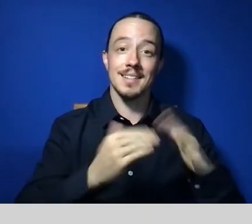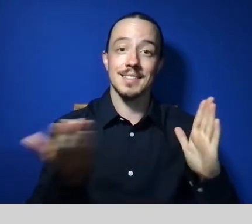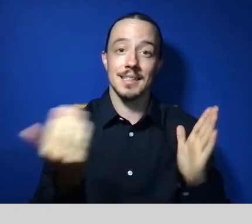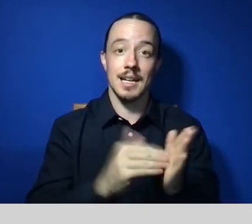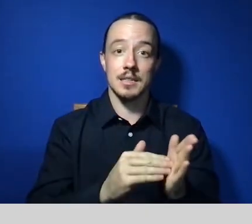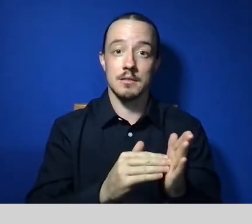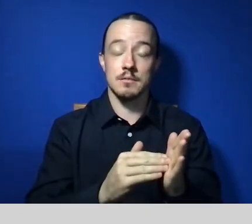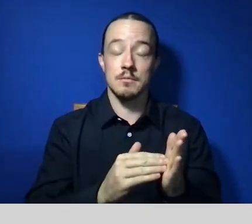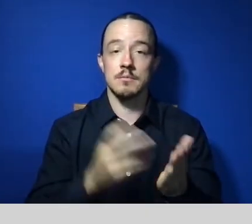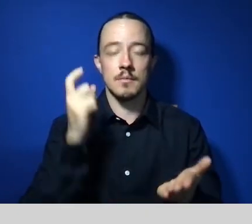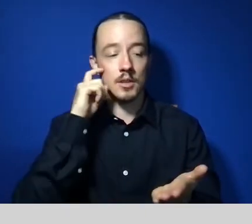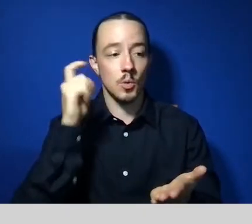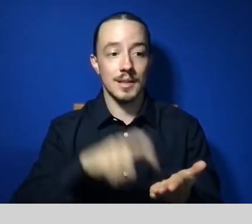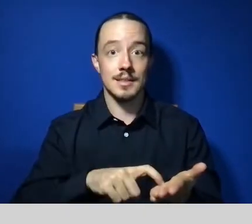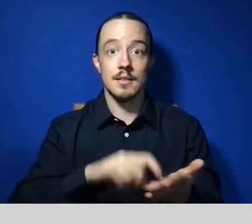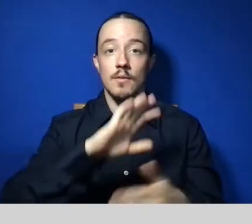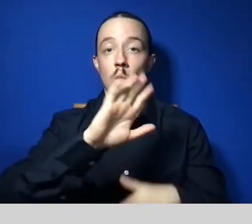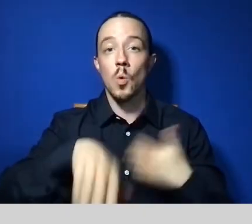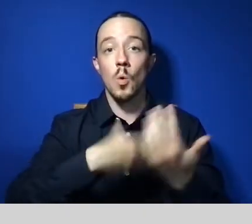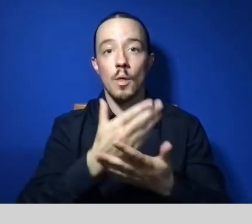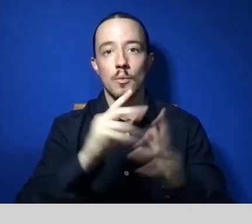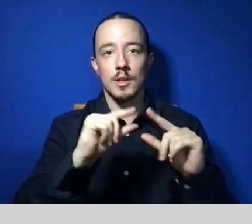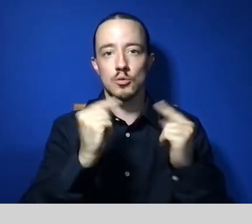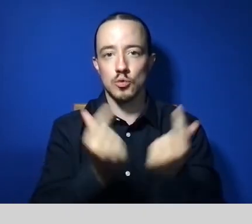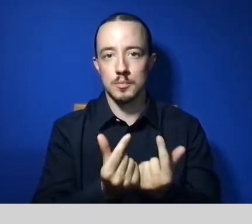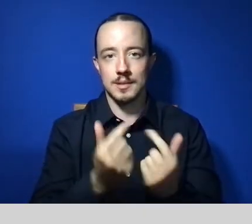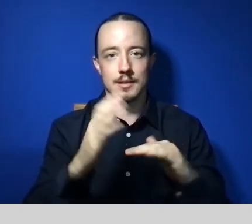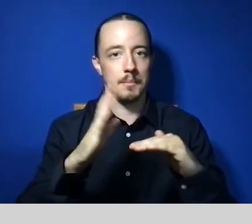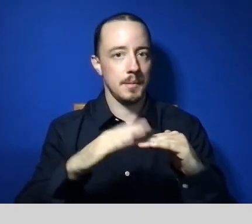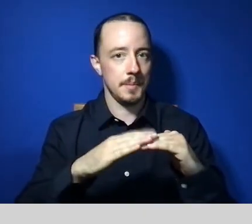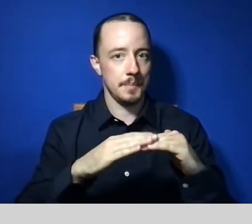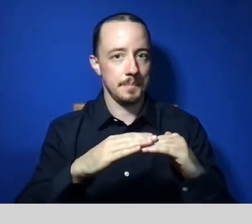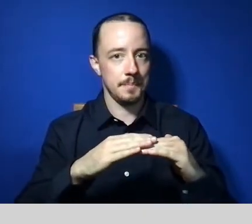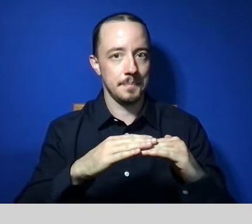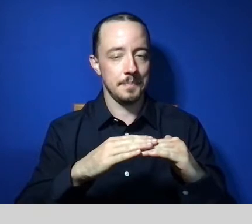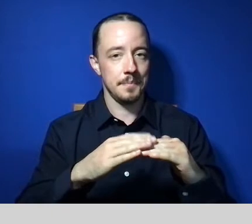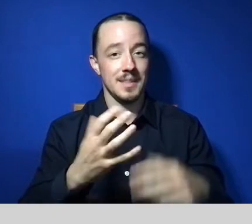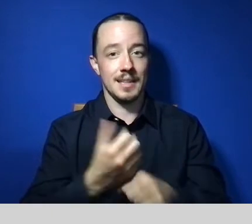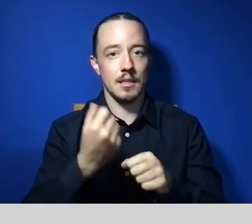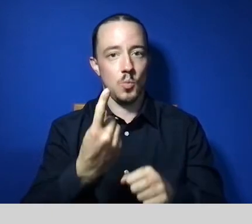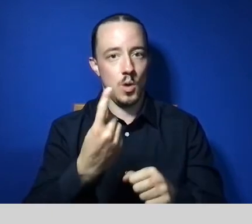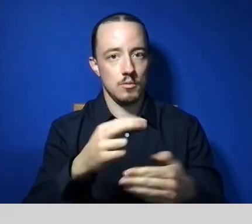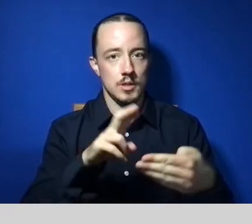notice this time I'm taking the minimum of all three groups to get the, the one minimum,